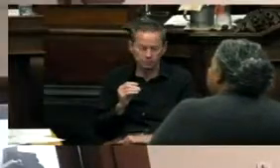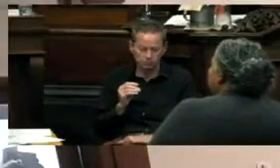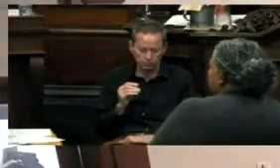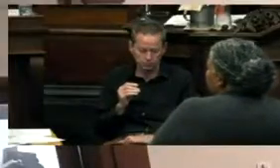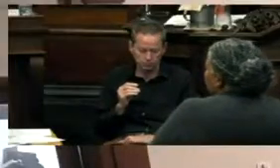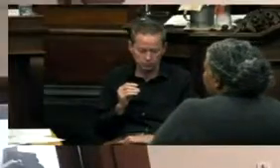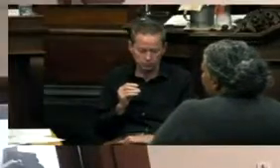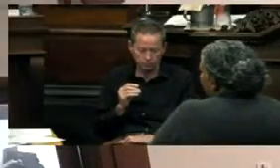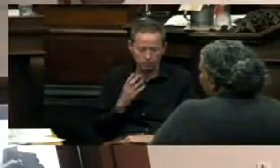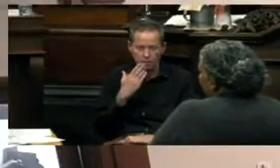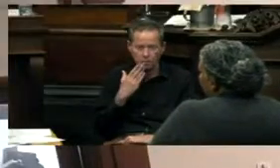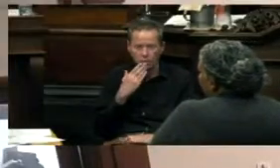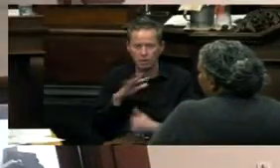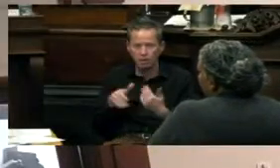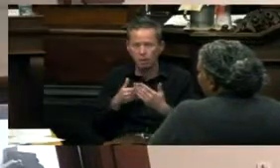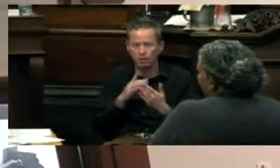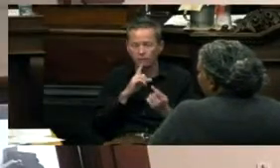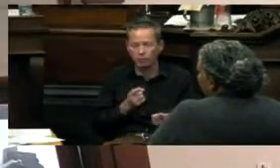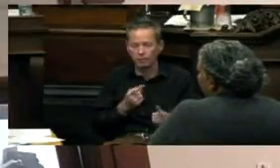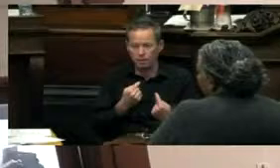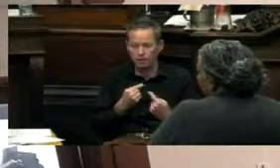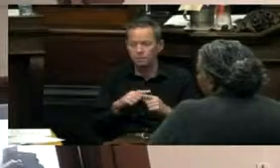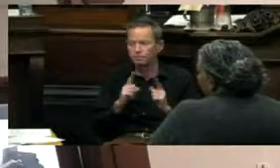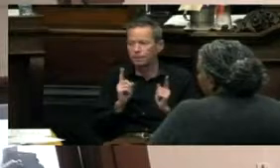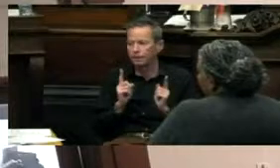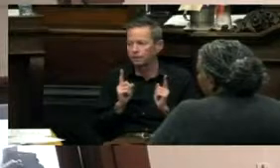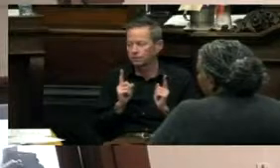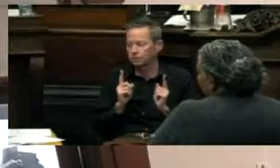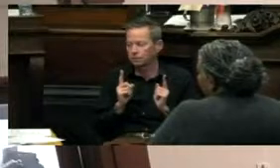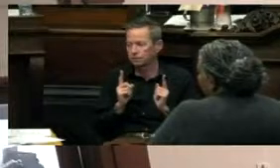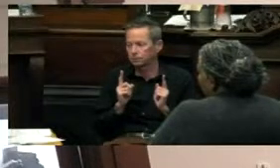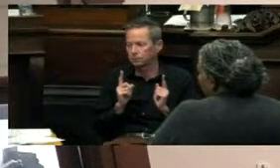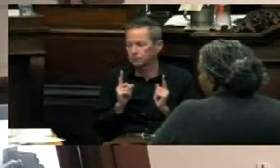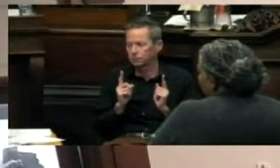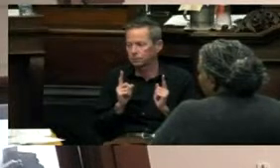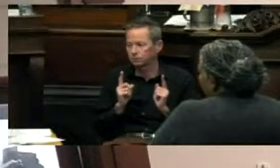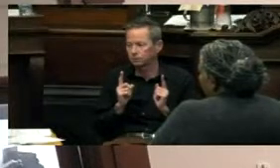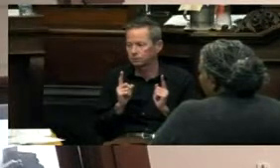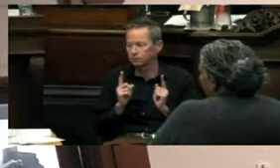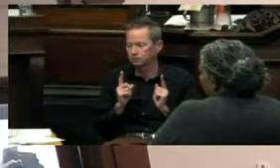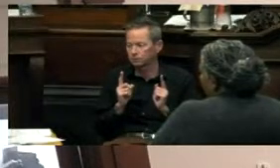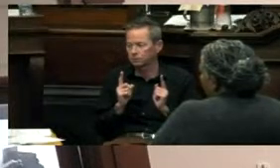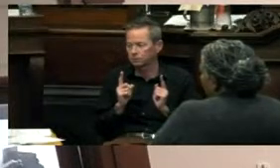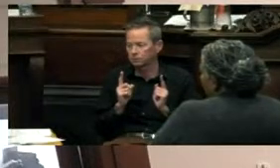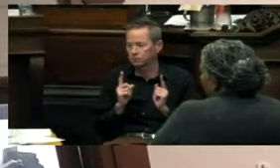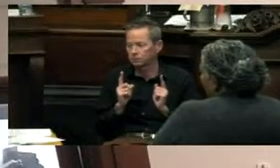within our agency. And then